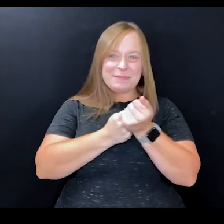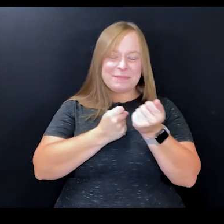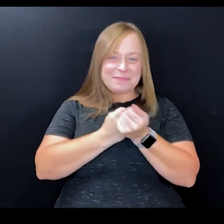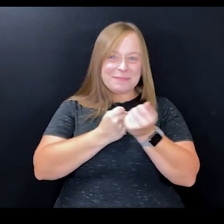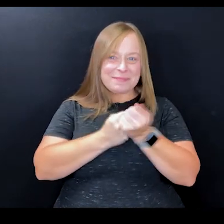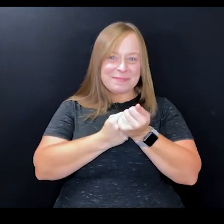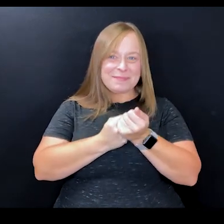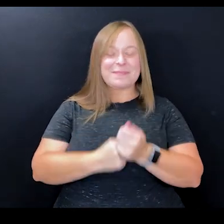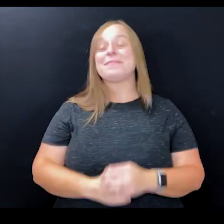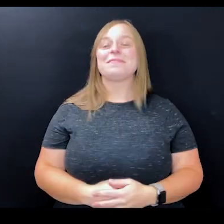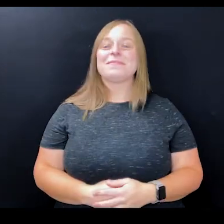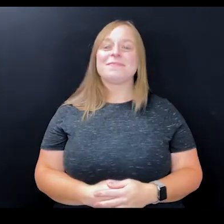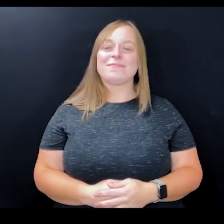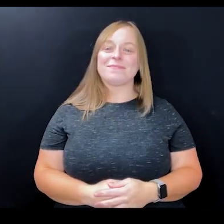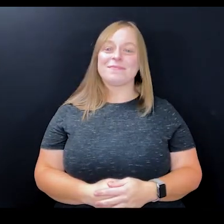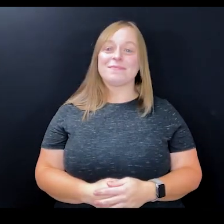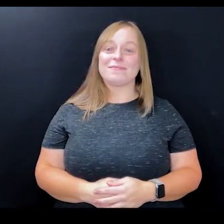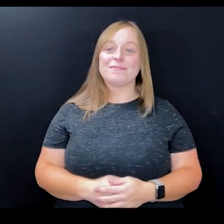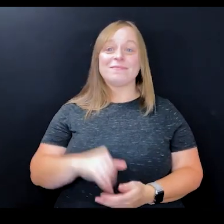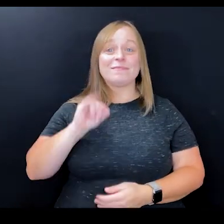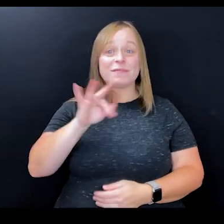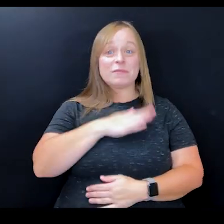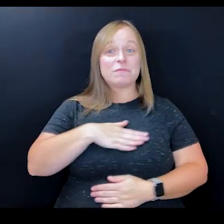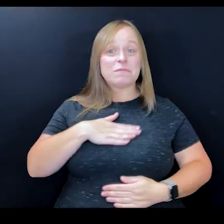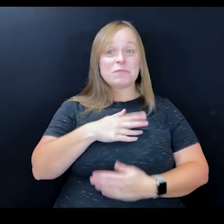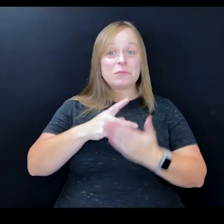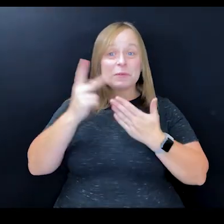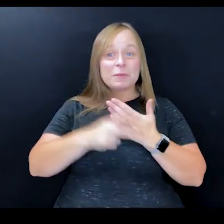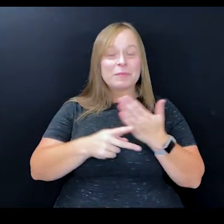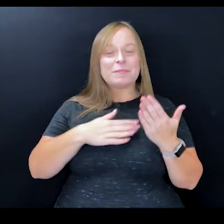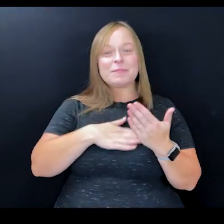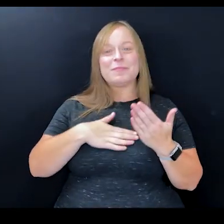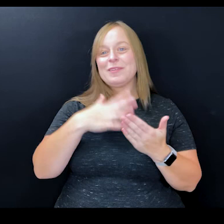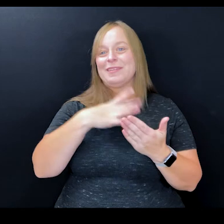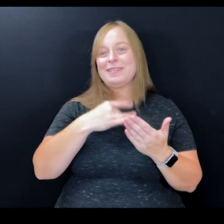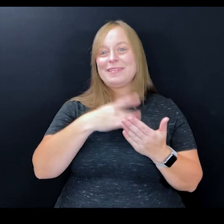Your source for disability rights and advocacy. If you enjoyed our program,